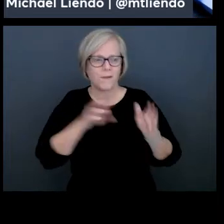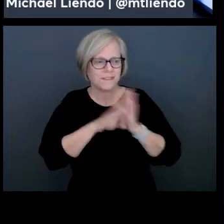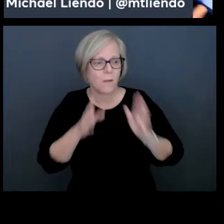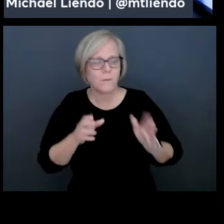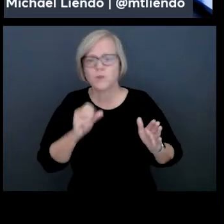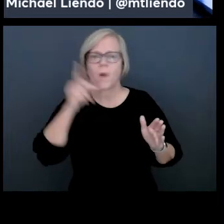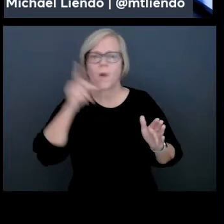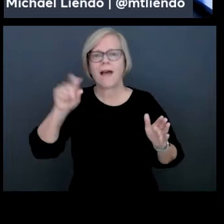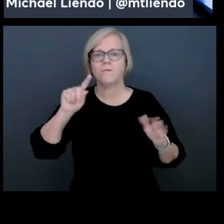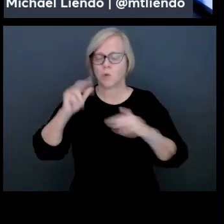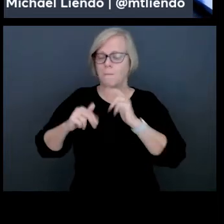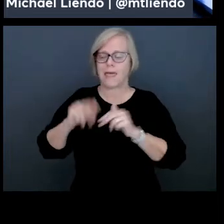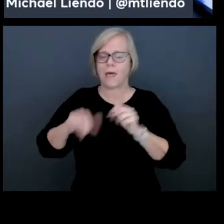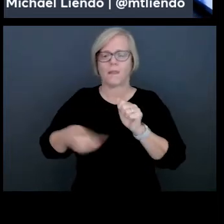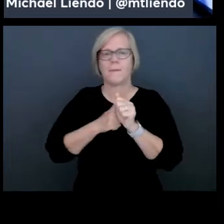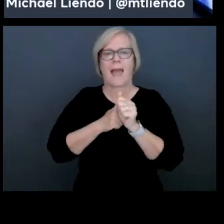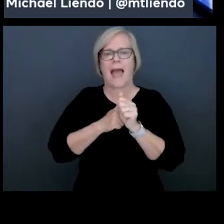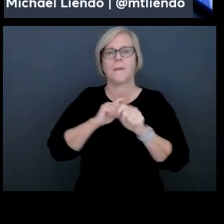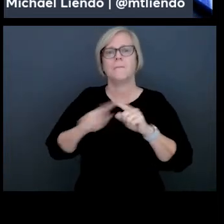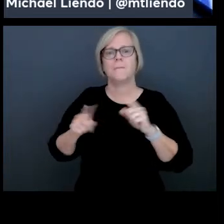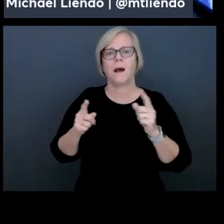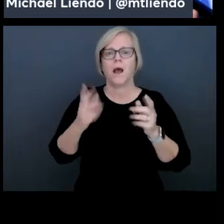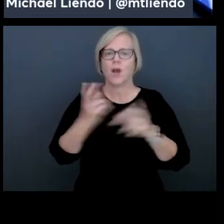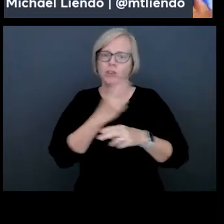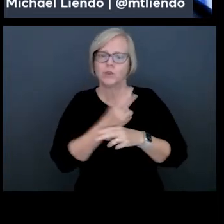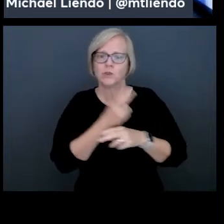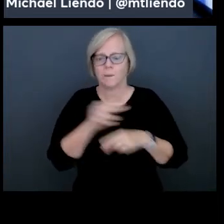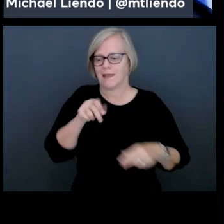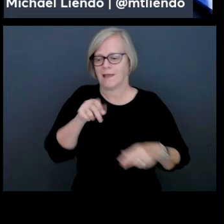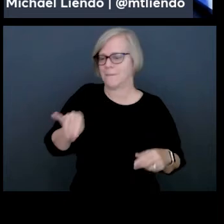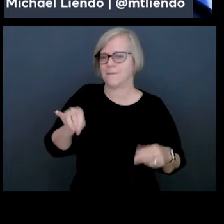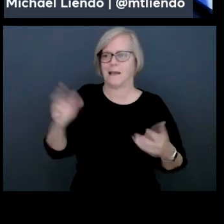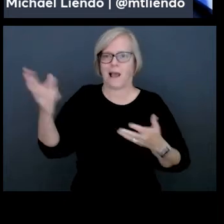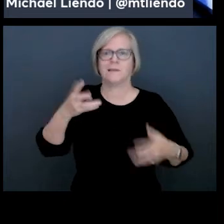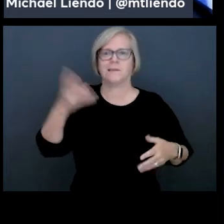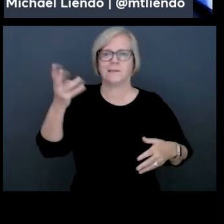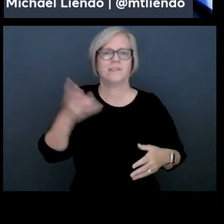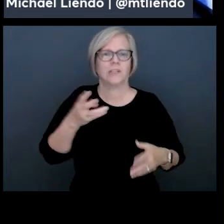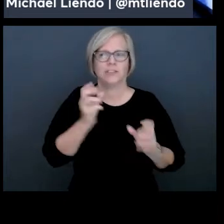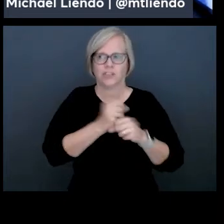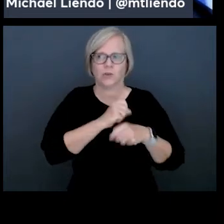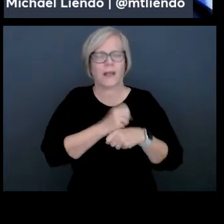but rather just consume the APIs that are being generated. So a little bit of context of what we see here.